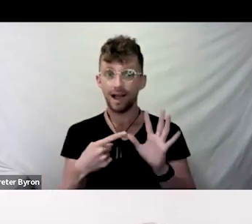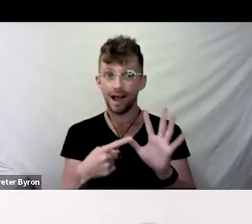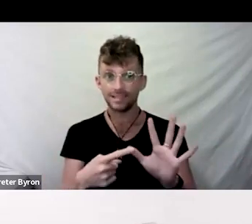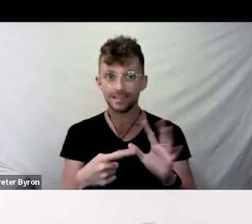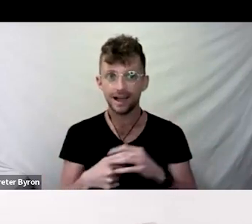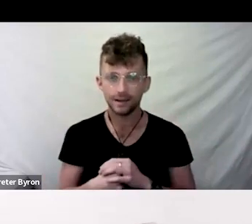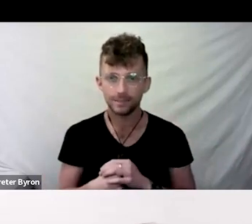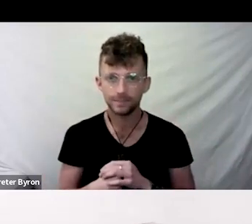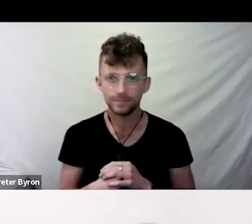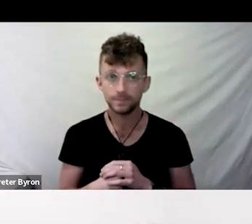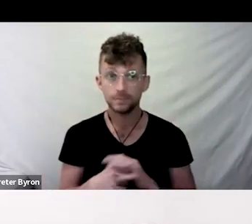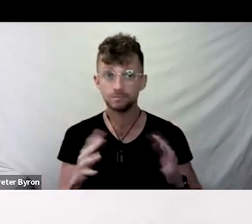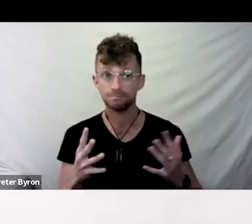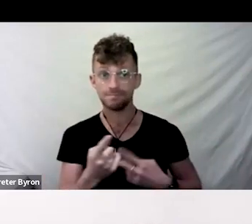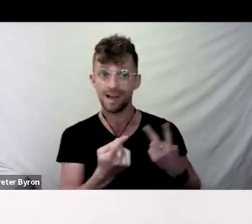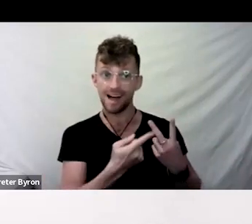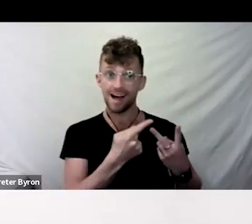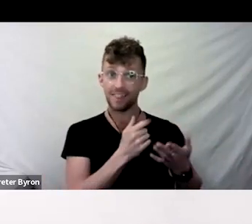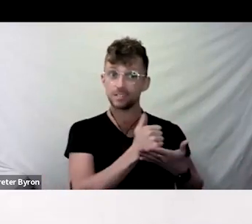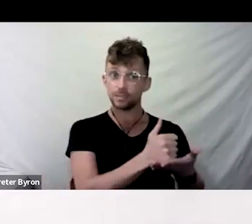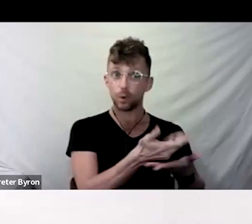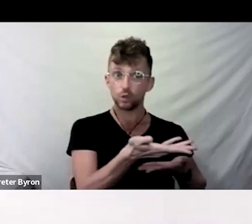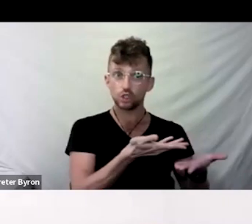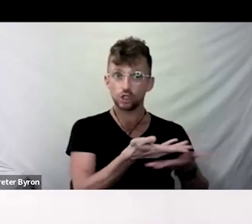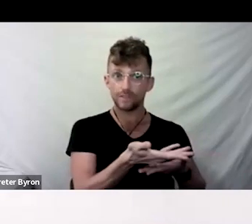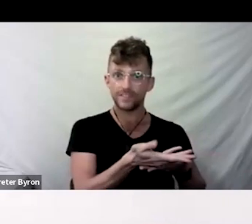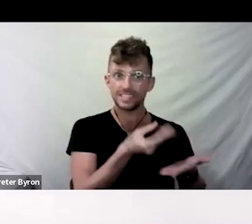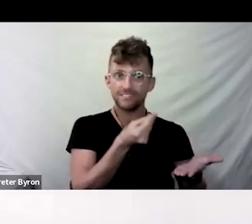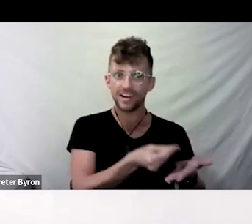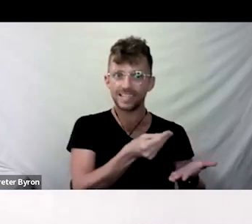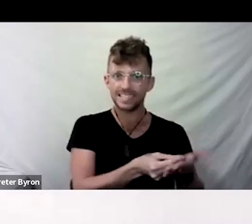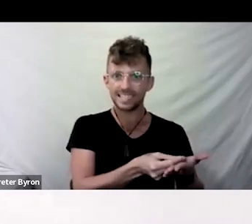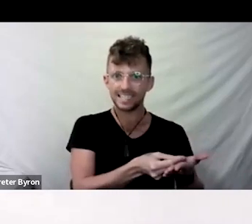So other support service largely is not paid directly to people.